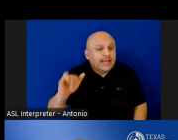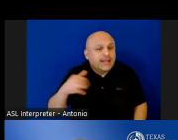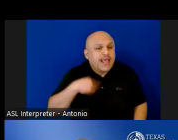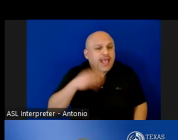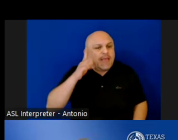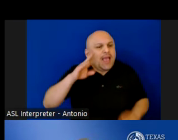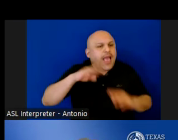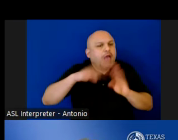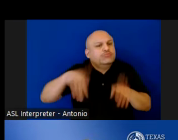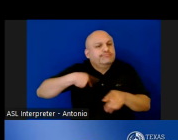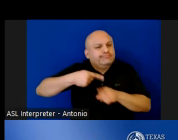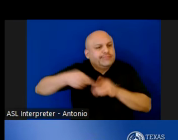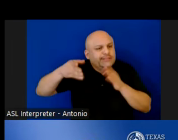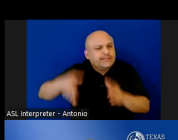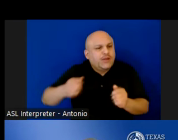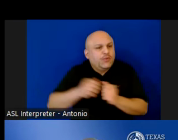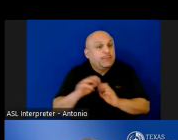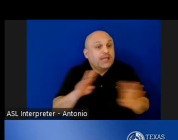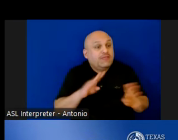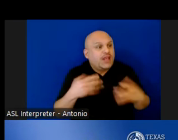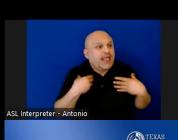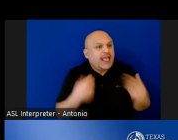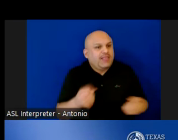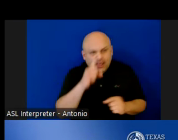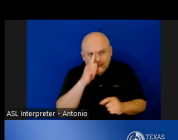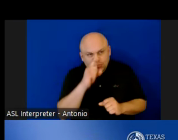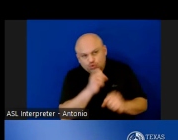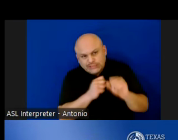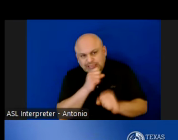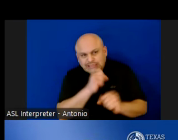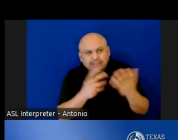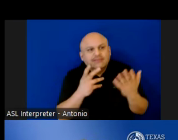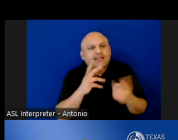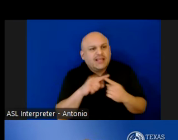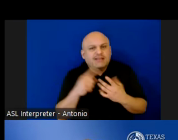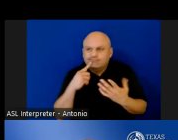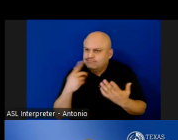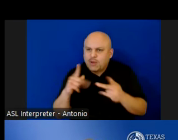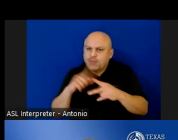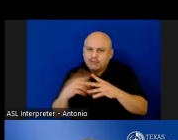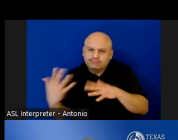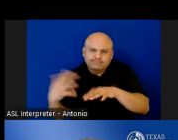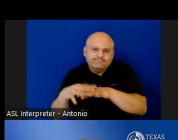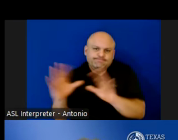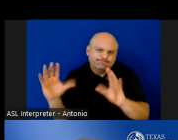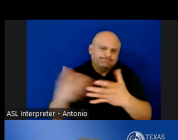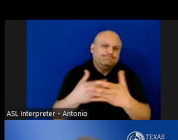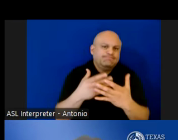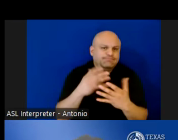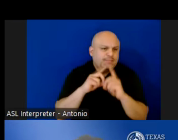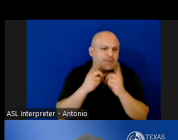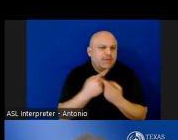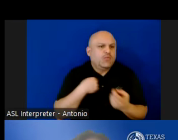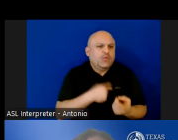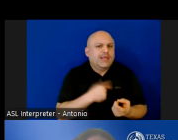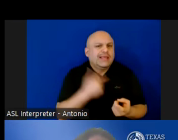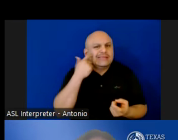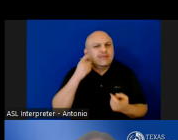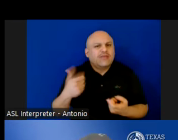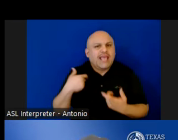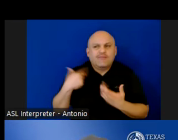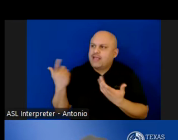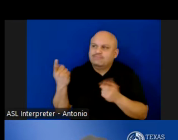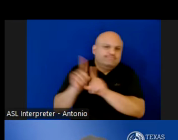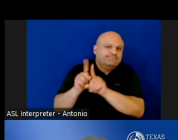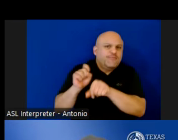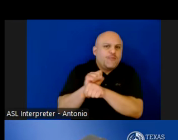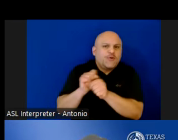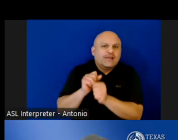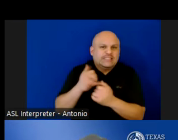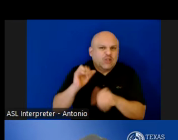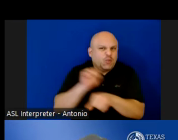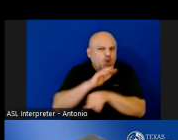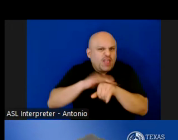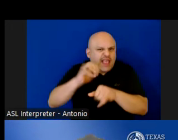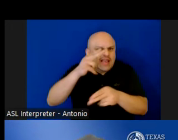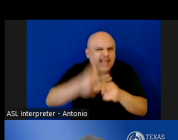My name is Brittany Hinton, and I'm a housing specialist with the behavioral health strategic integration department. We just got realigned, so still working on that name.